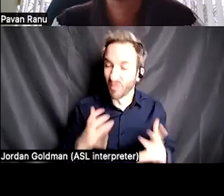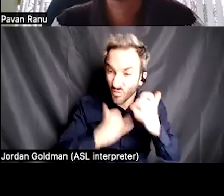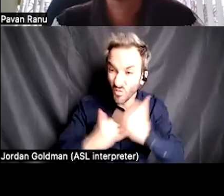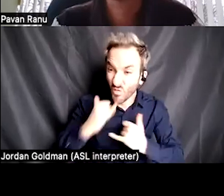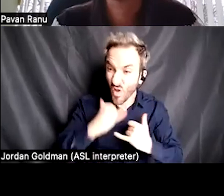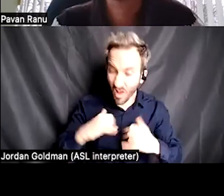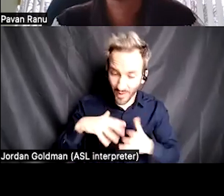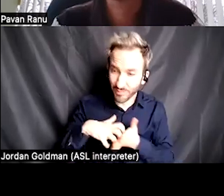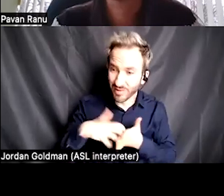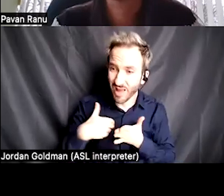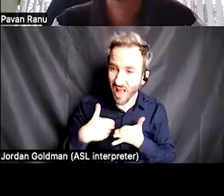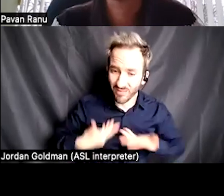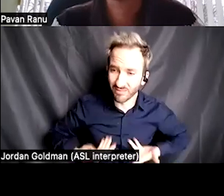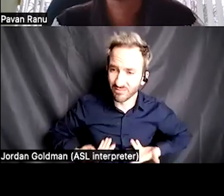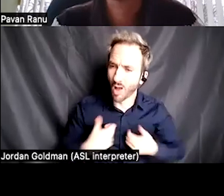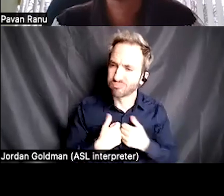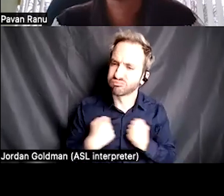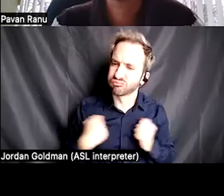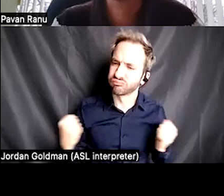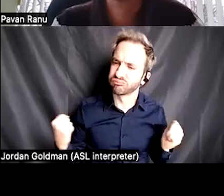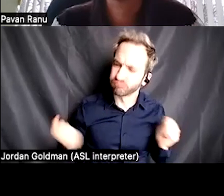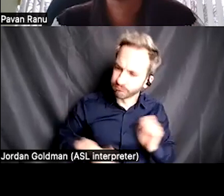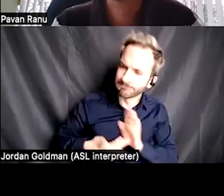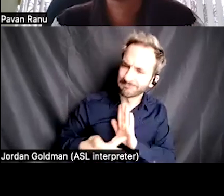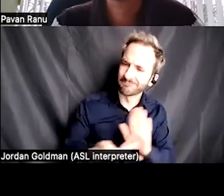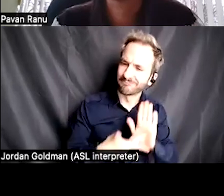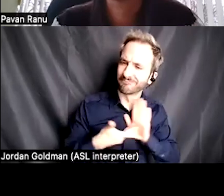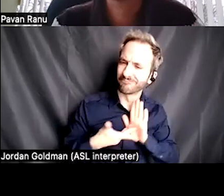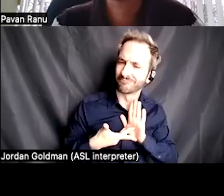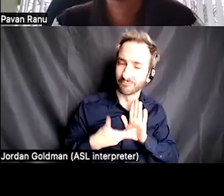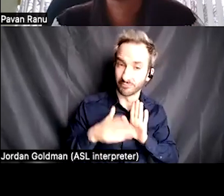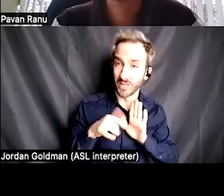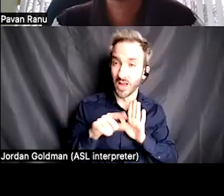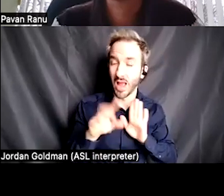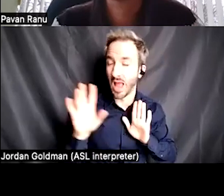embracing them. And I think what's interesting, and you can correct me if you think I'm wrong